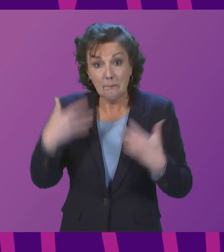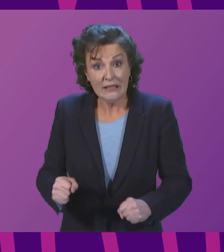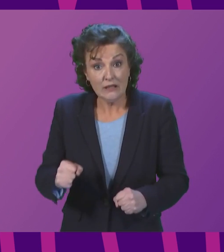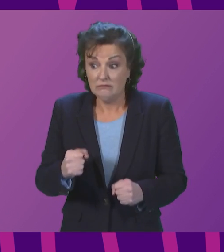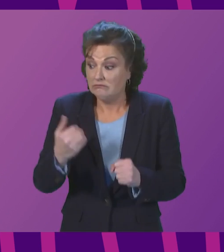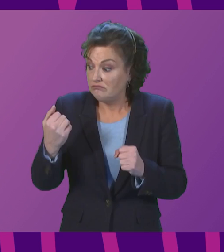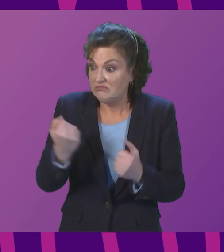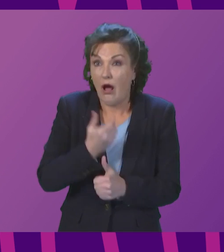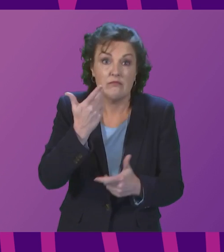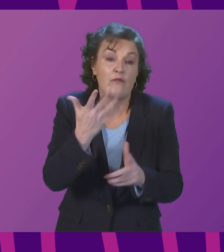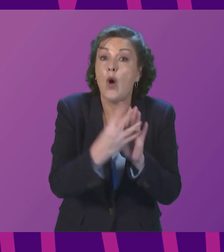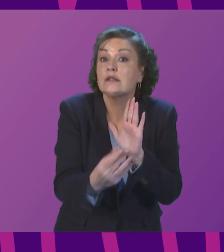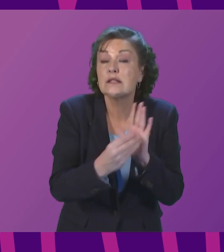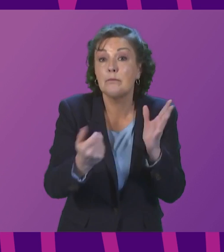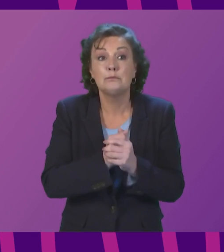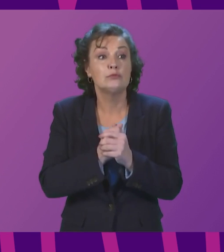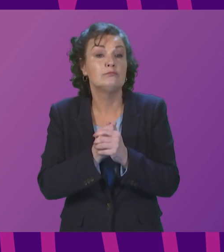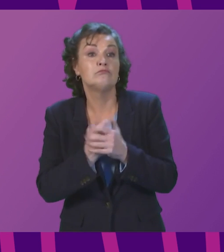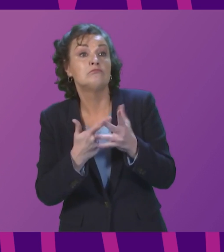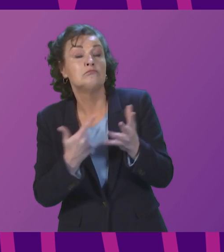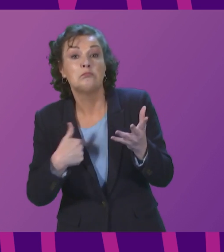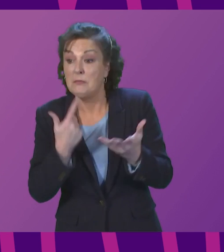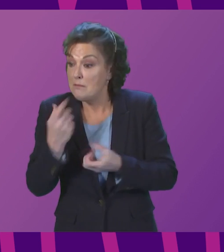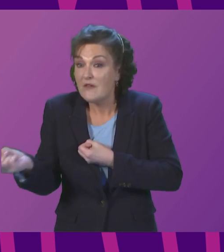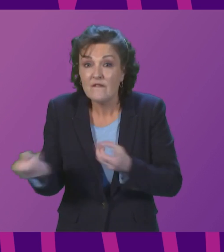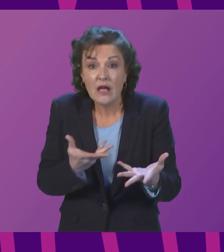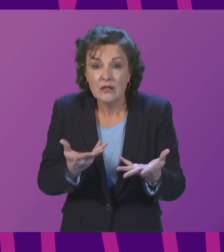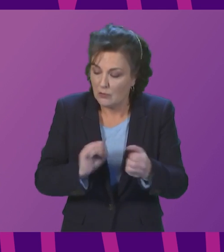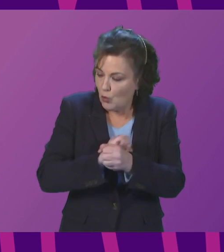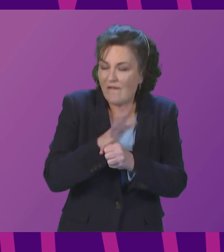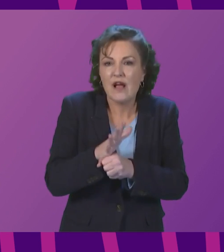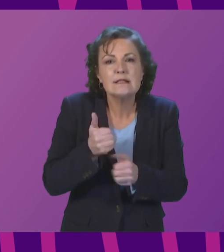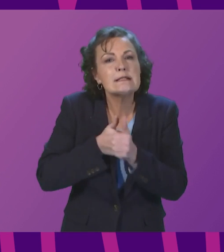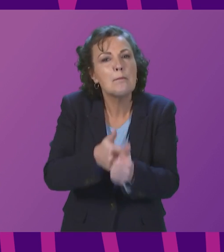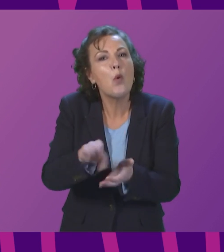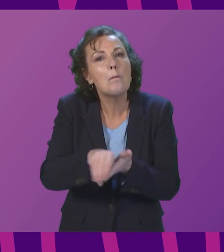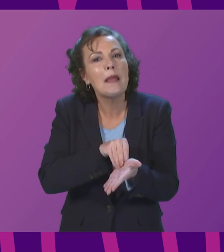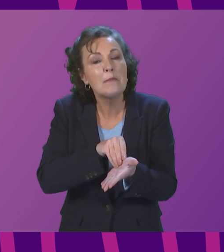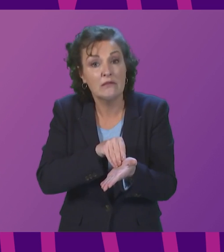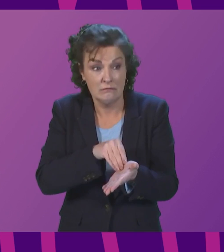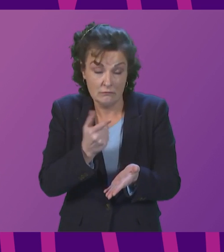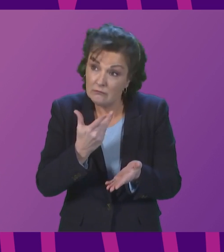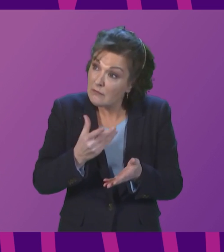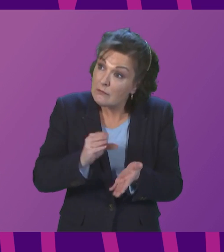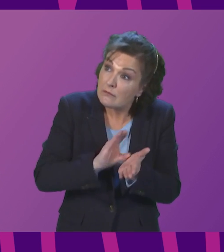For example, we have provided pandemic support payments to more than half a million households;